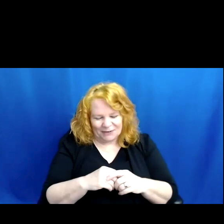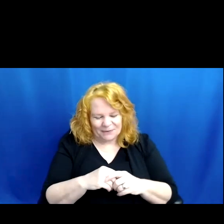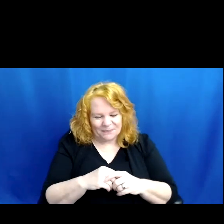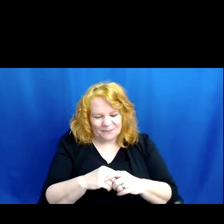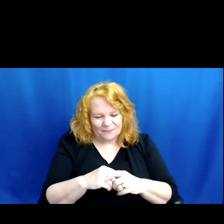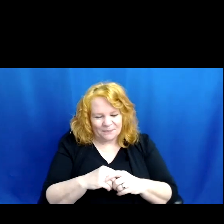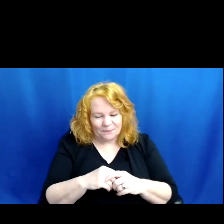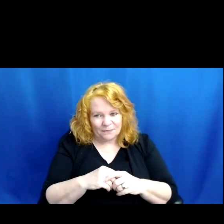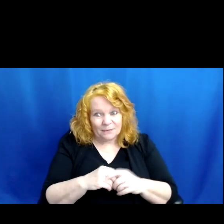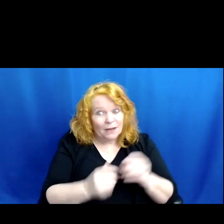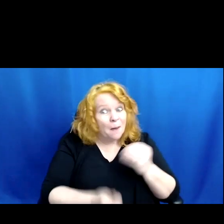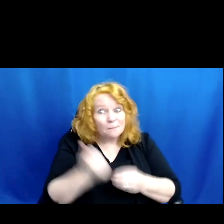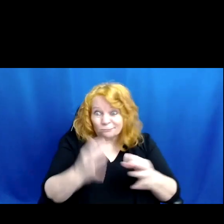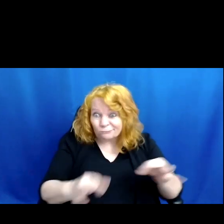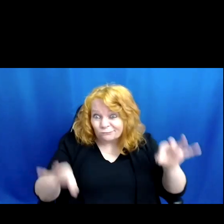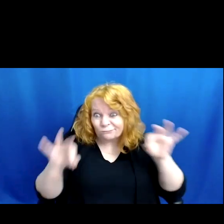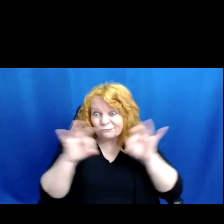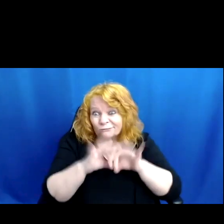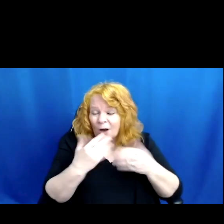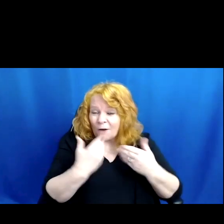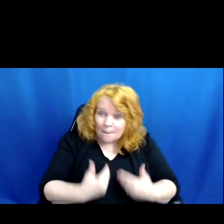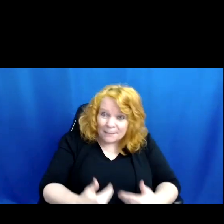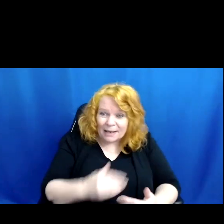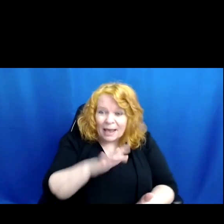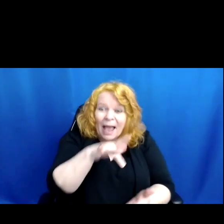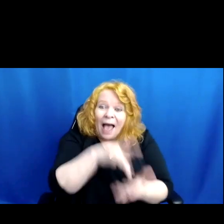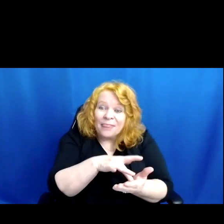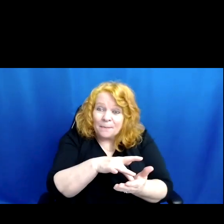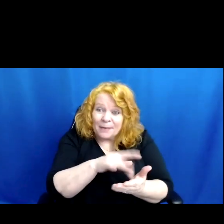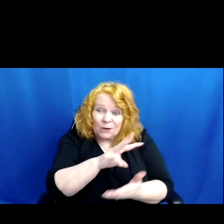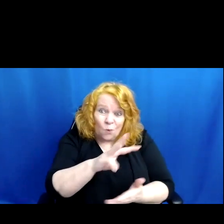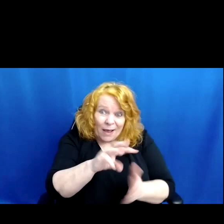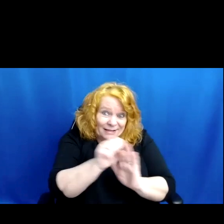Mainly on behalf of myself and the midwest states we want you to enjoy the show as a